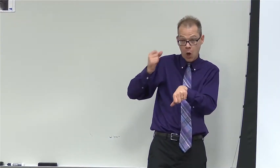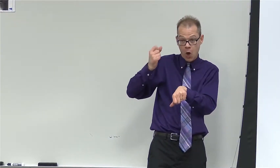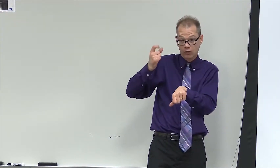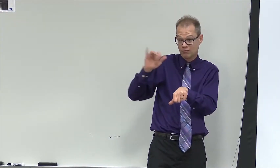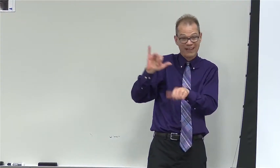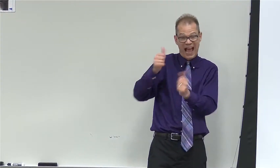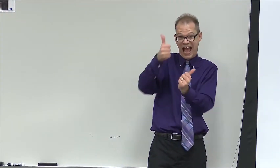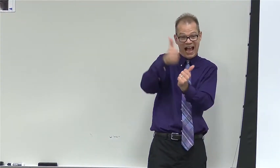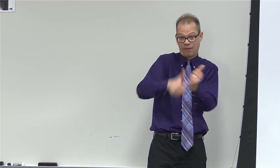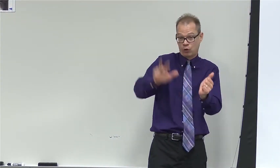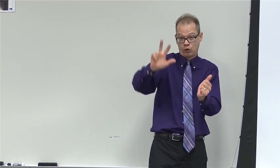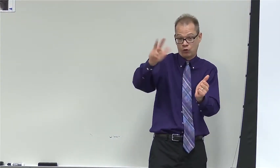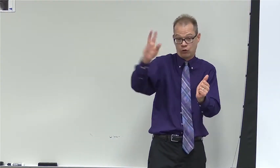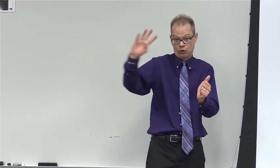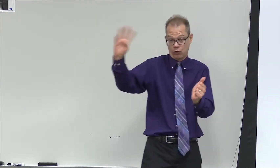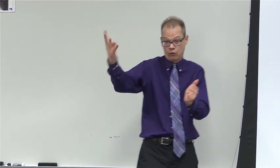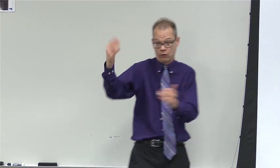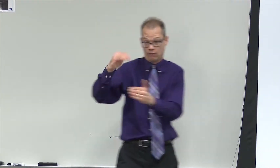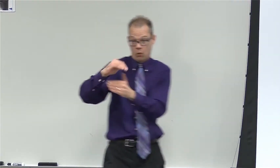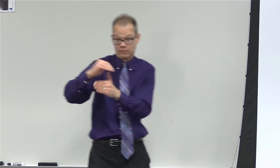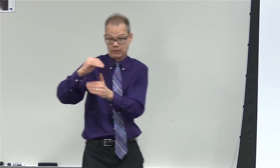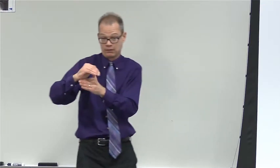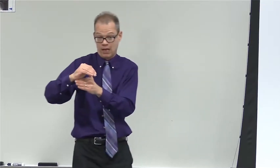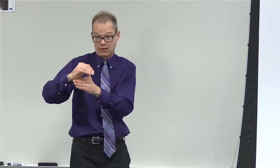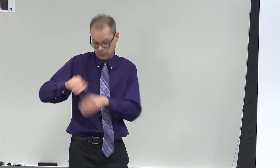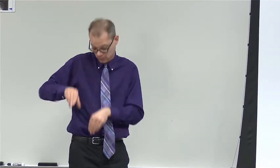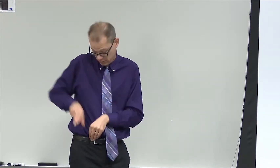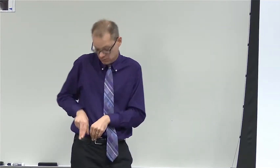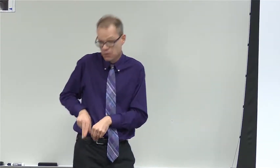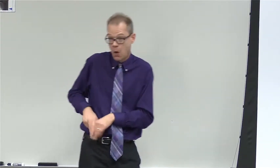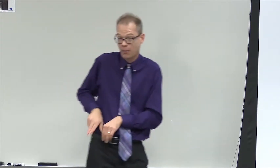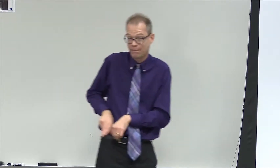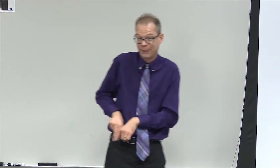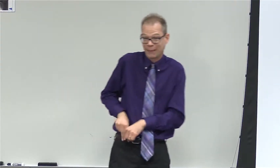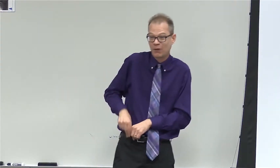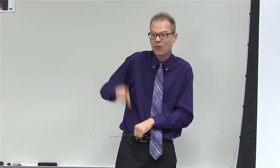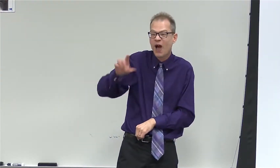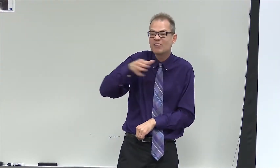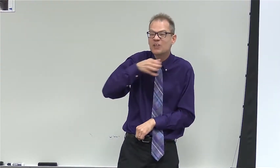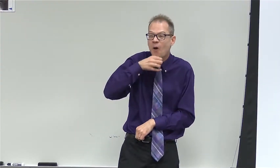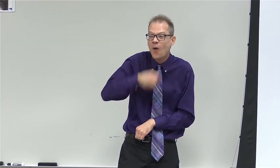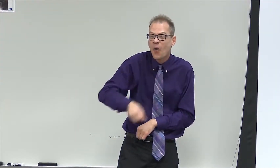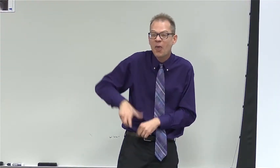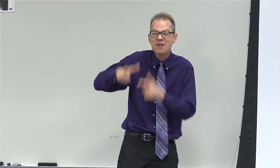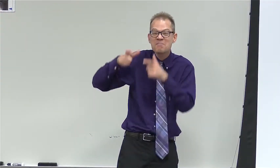Understand that during my residency, I would be on call for, you know, 3 or 4 nights at a time